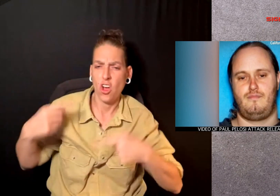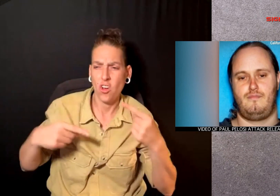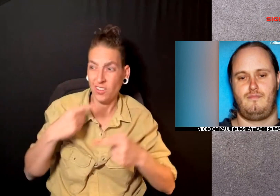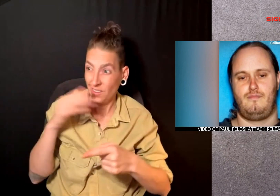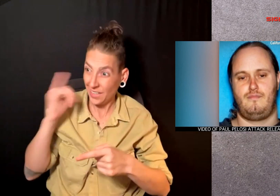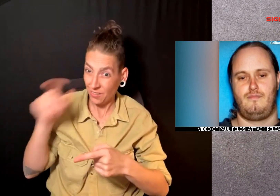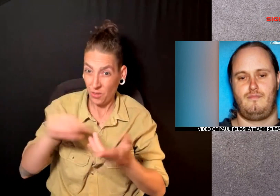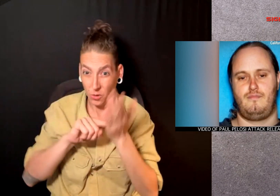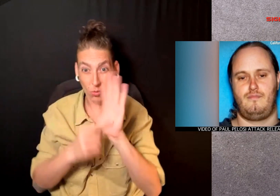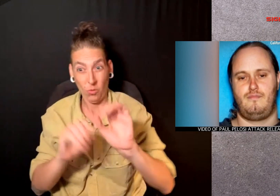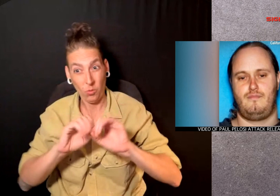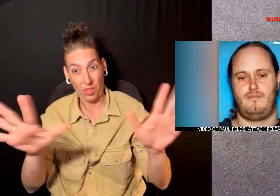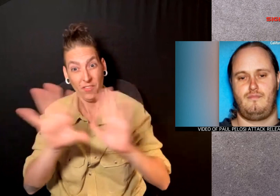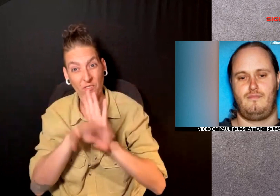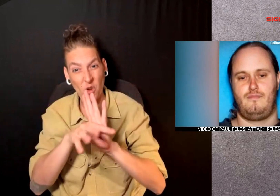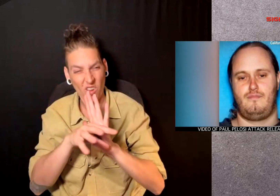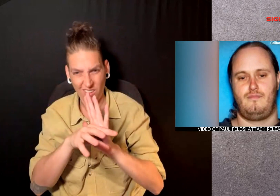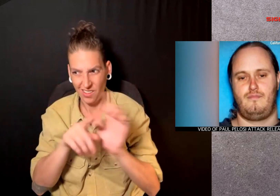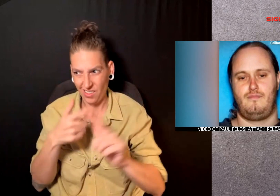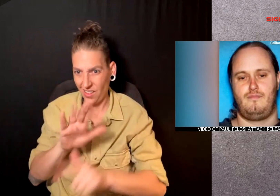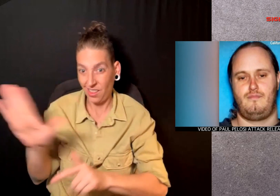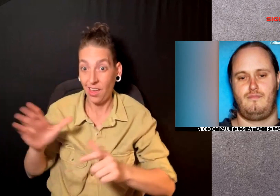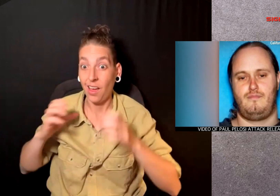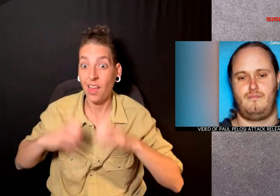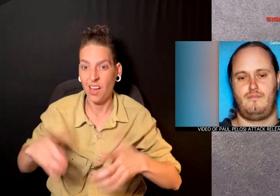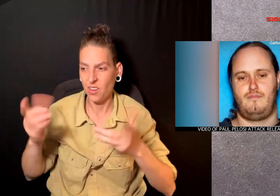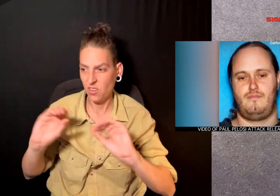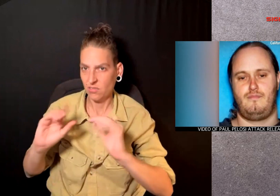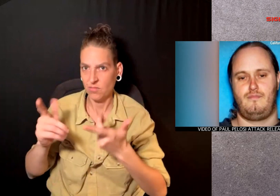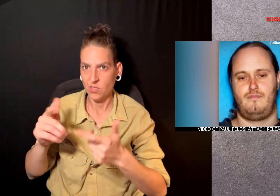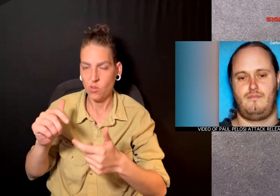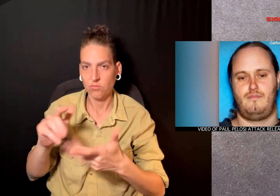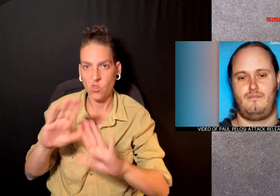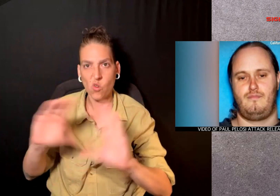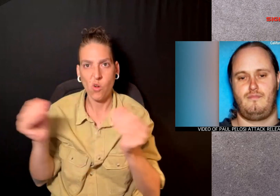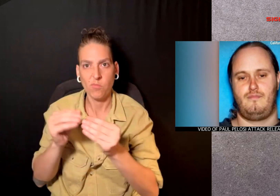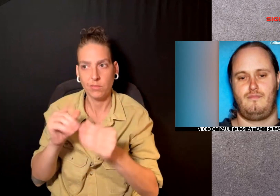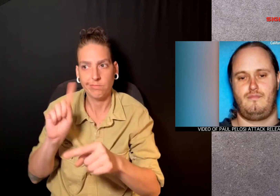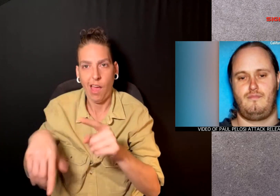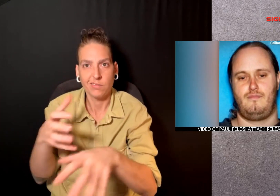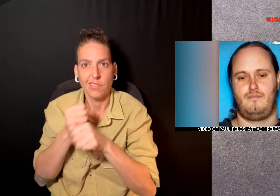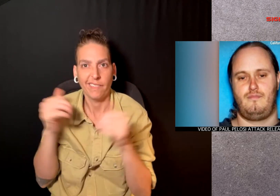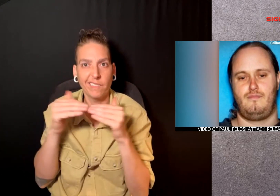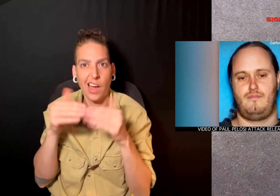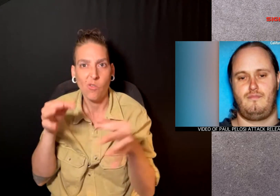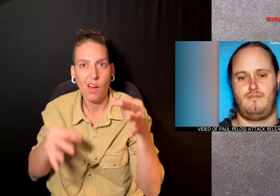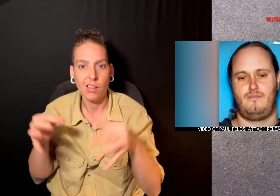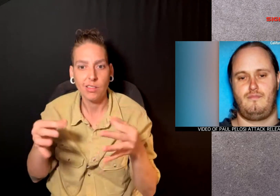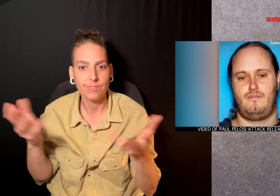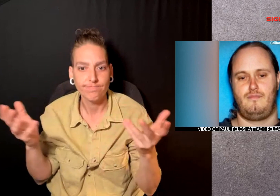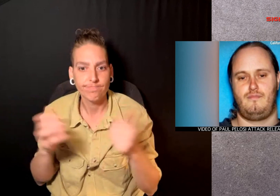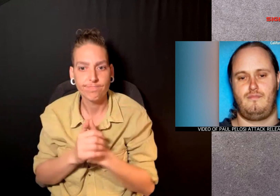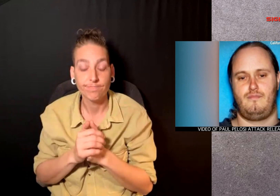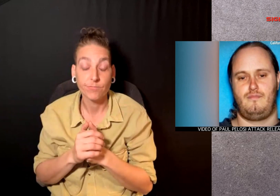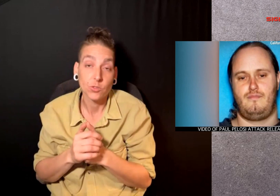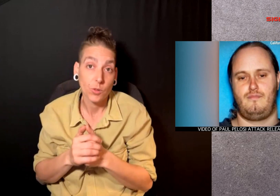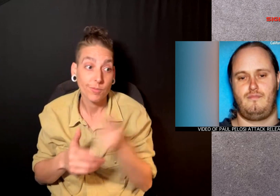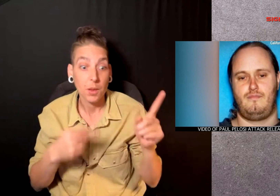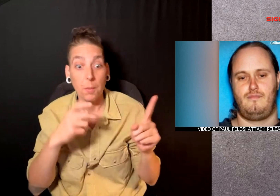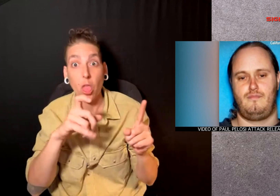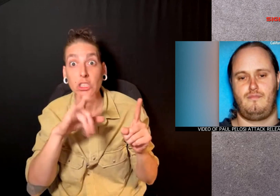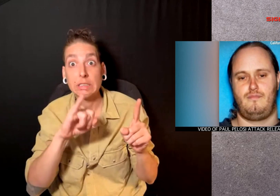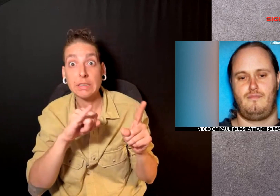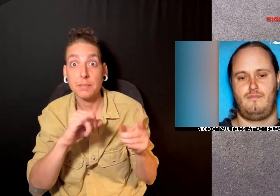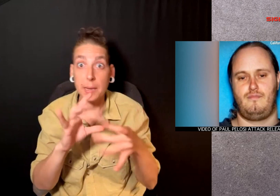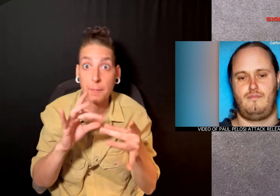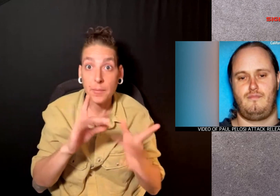by releasing this video their client can no longer receive a fair trial no comment from the Pelosis